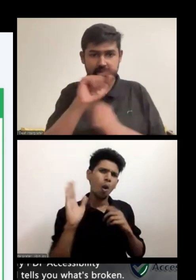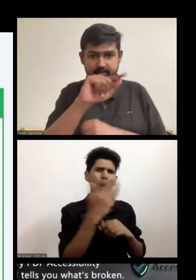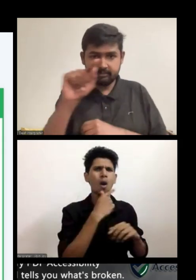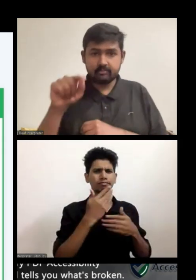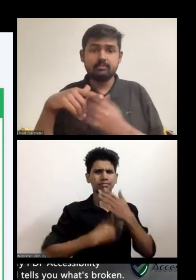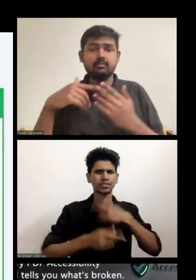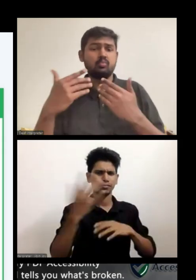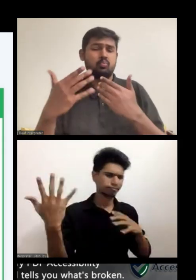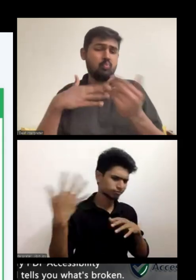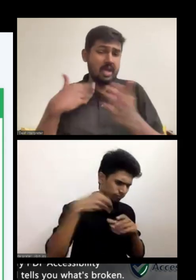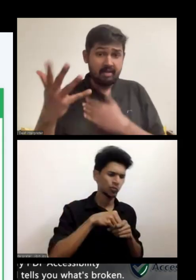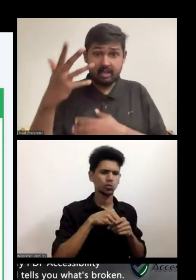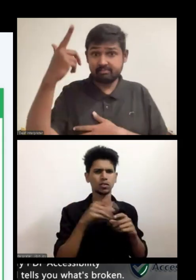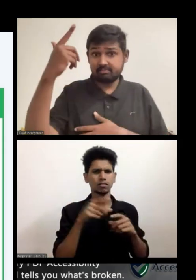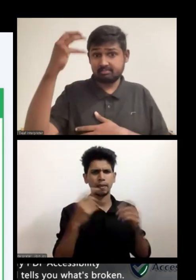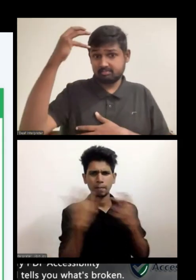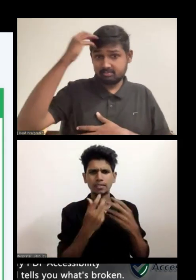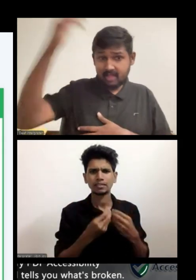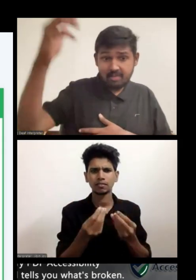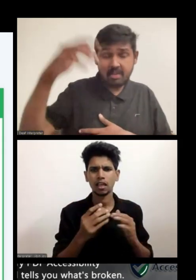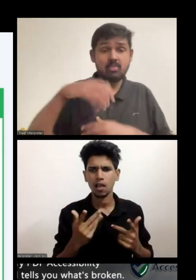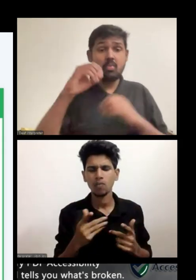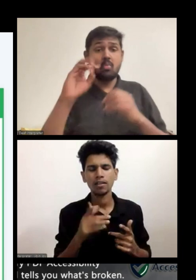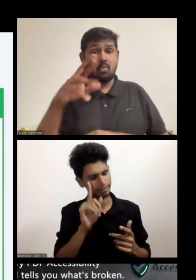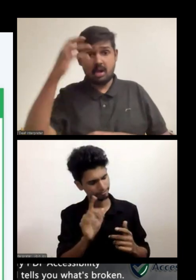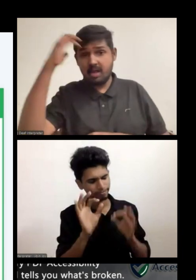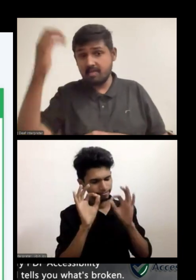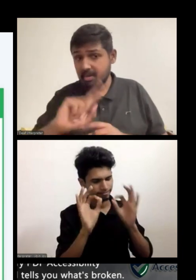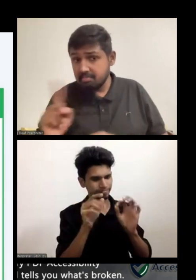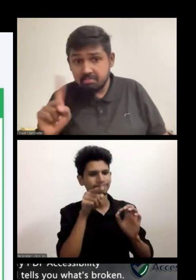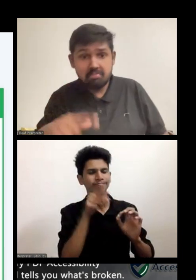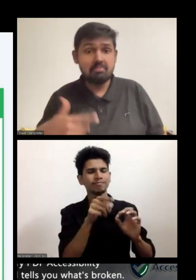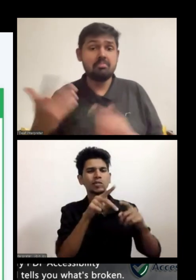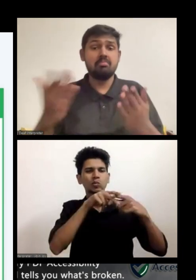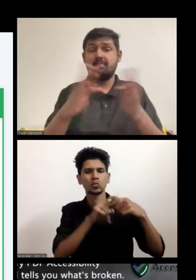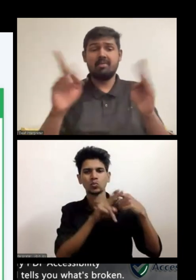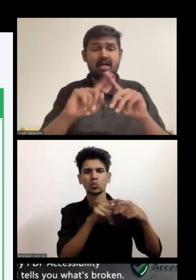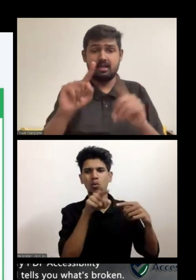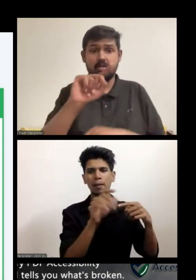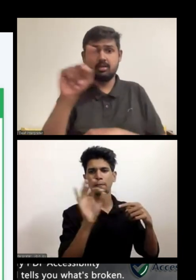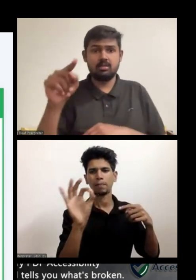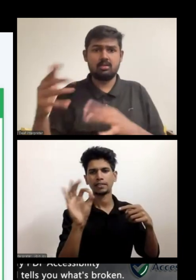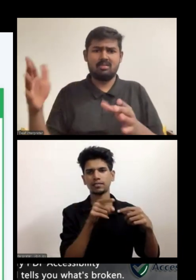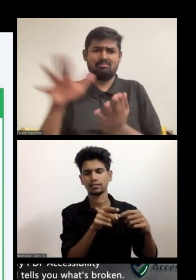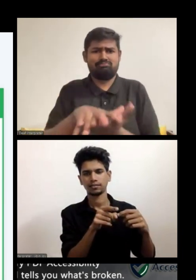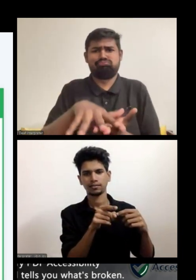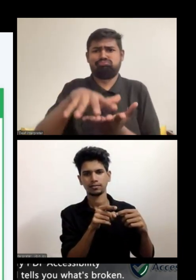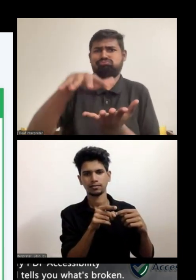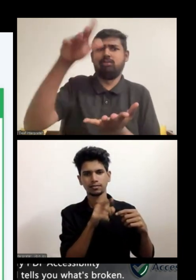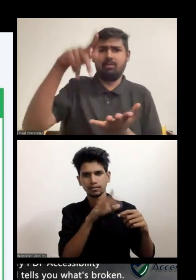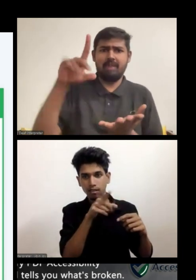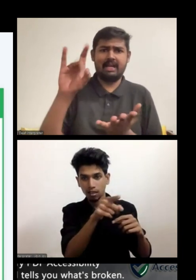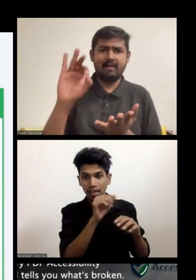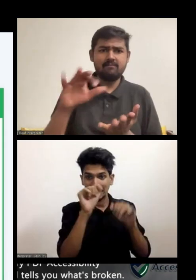So in this case we required a tool that can help us to scale this and speed up the process of